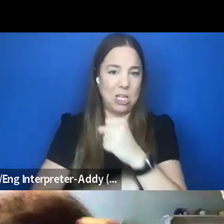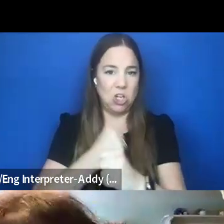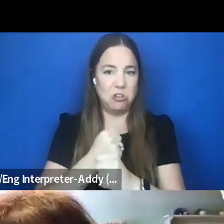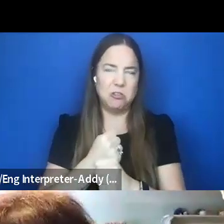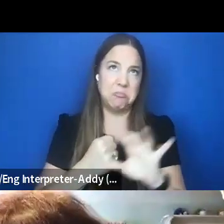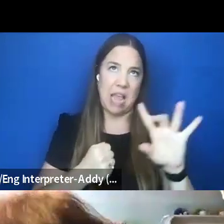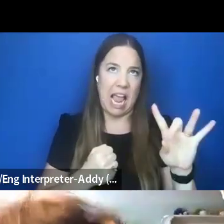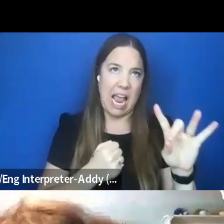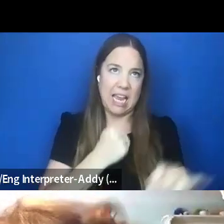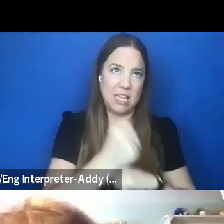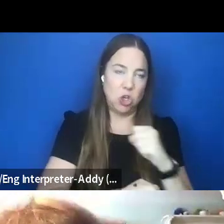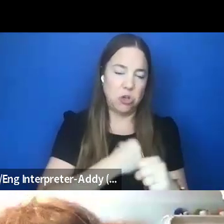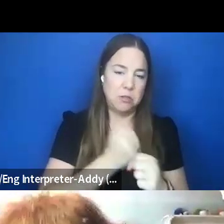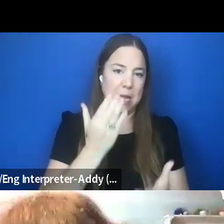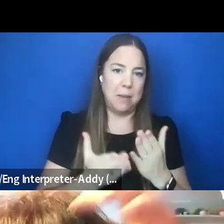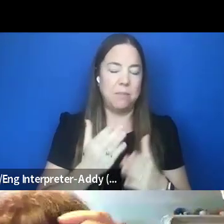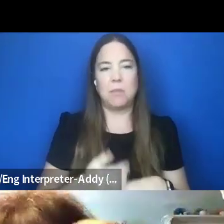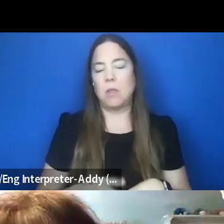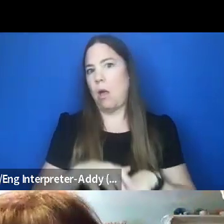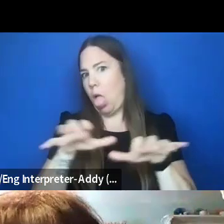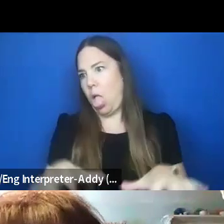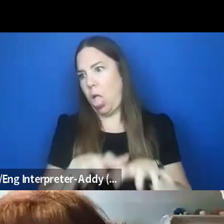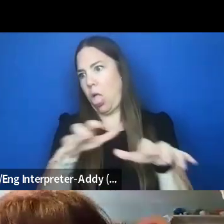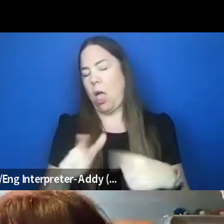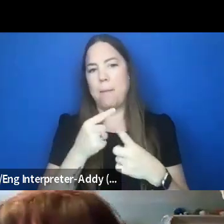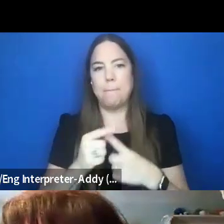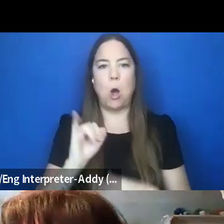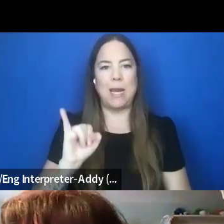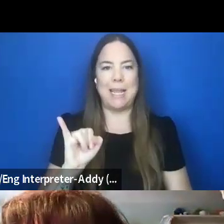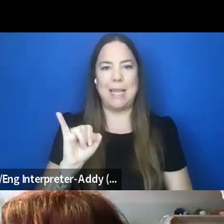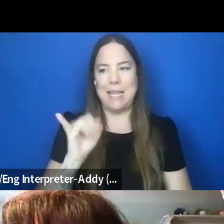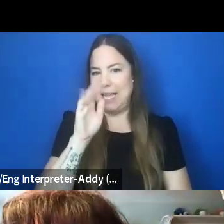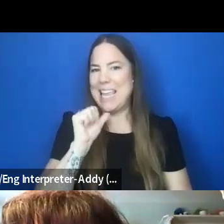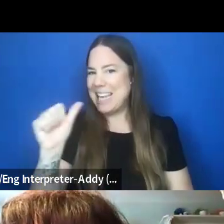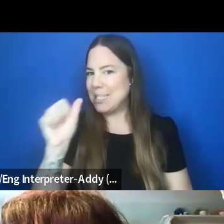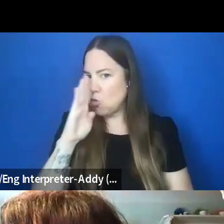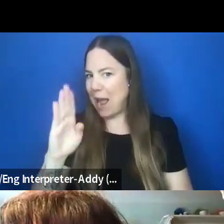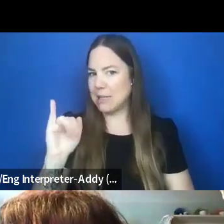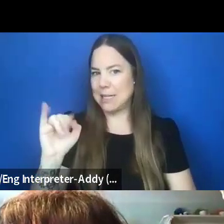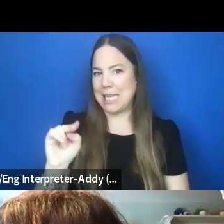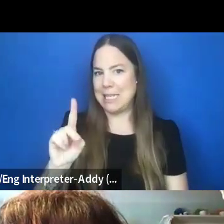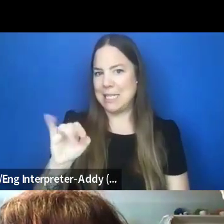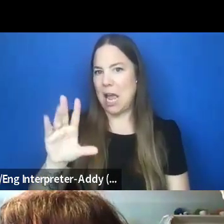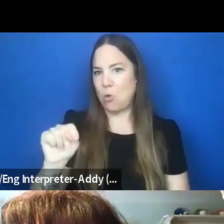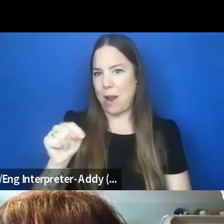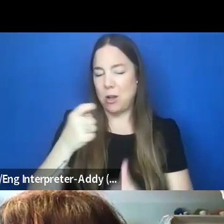Brooke Wilson: There was this big to do about indirect cost rates about 8 to 10 years ago. Don't quote me on dates.